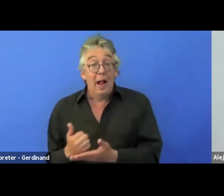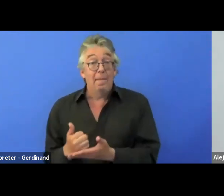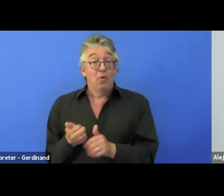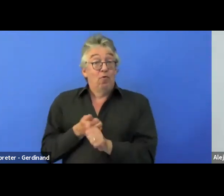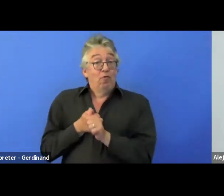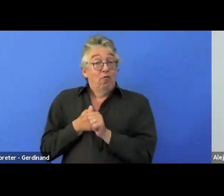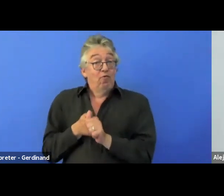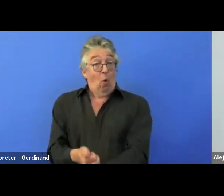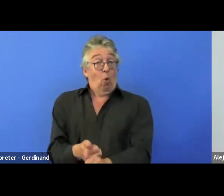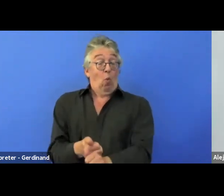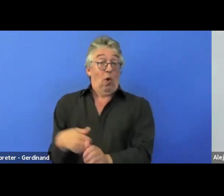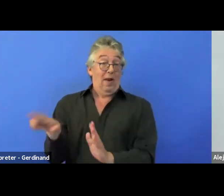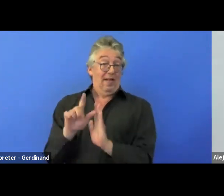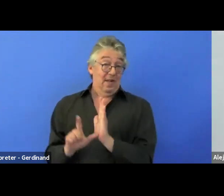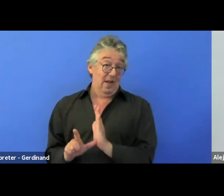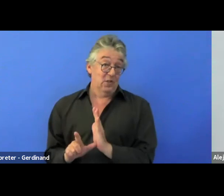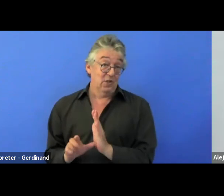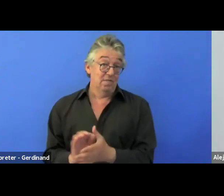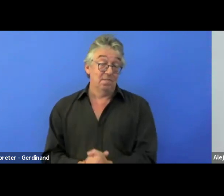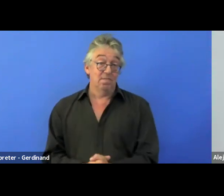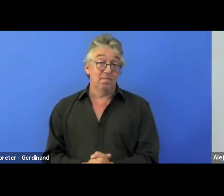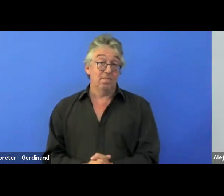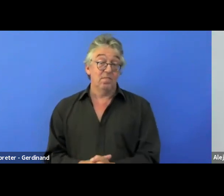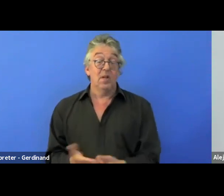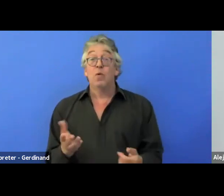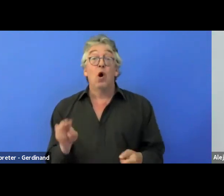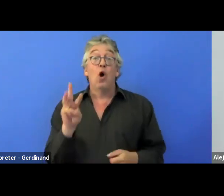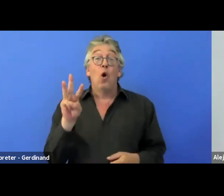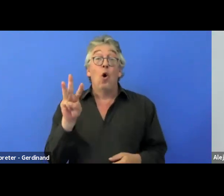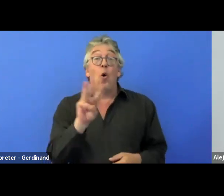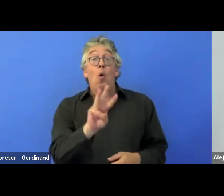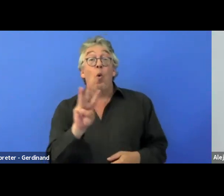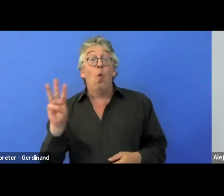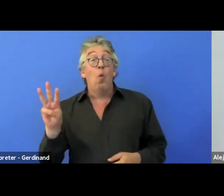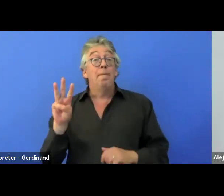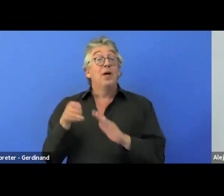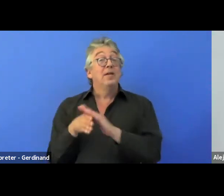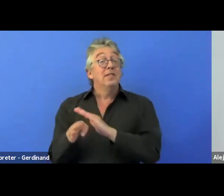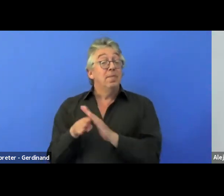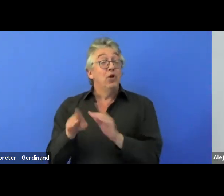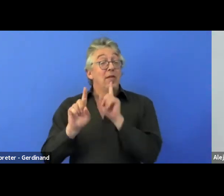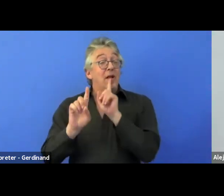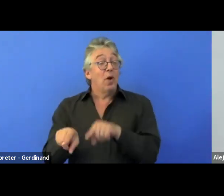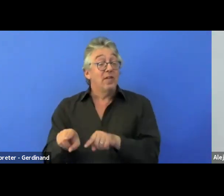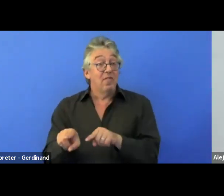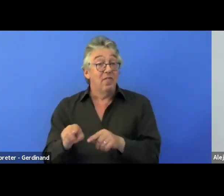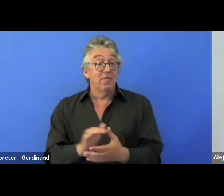If we think of the Web Accessibility Directive that we mentioned, the Web Accessibility Directive says